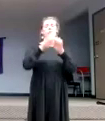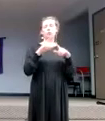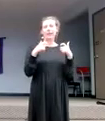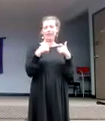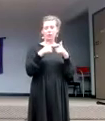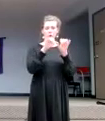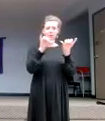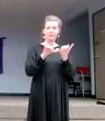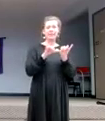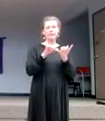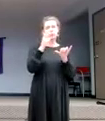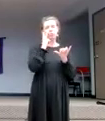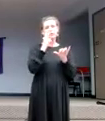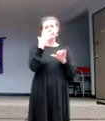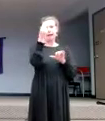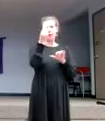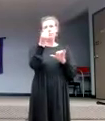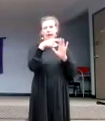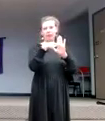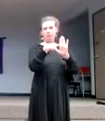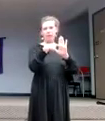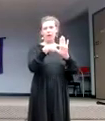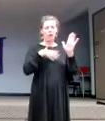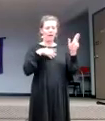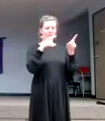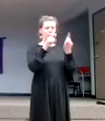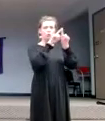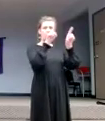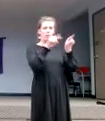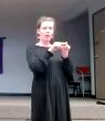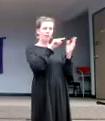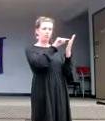a look on the unit outside there's also a control box which we can step through with you, but